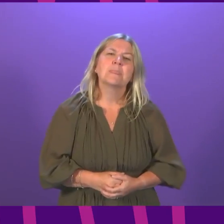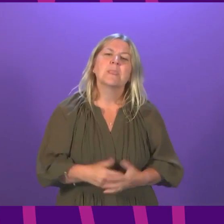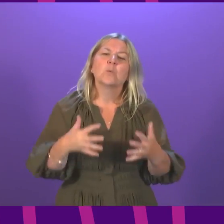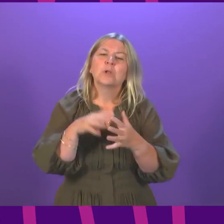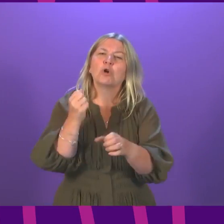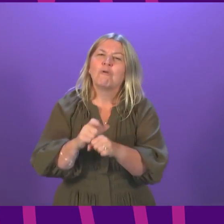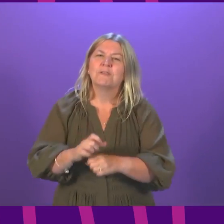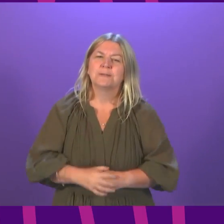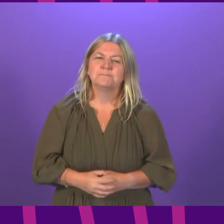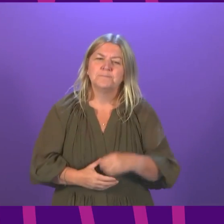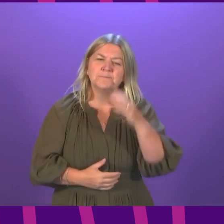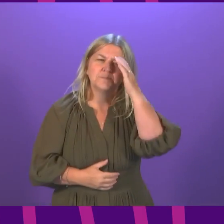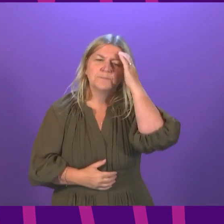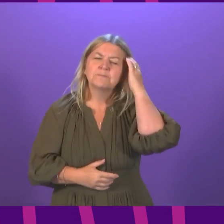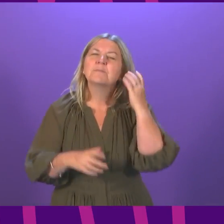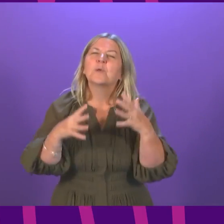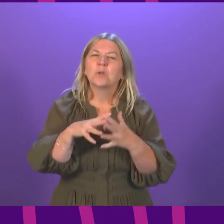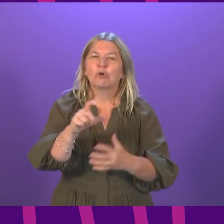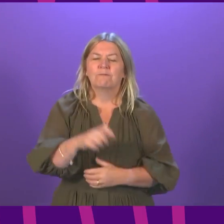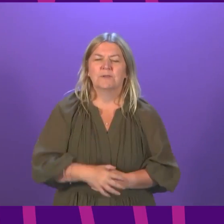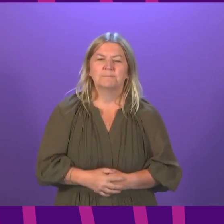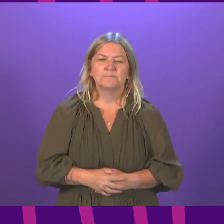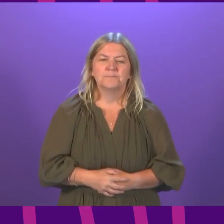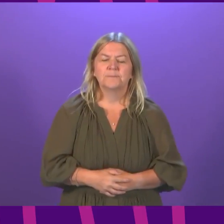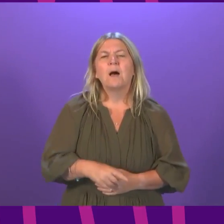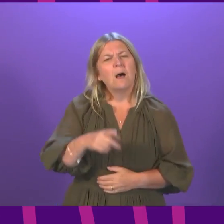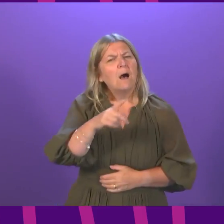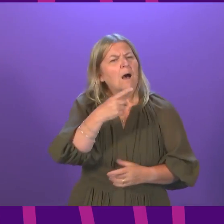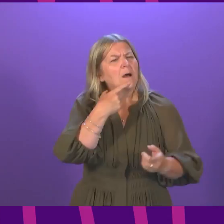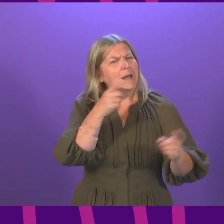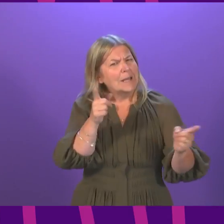The minister’s announcement that there will be a specialist residential family service